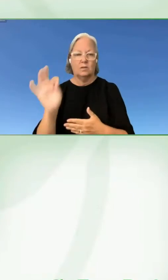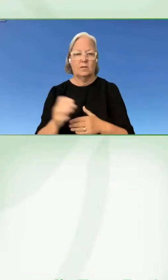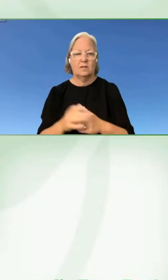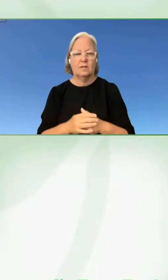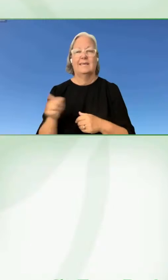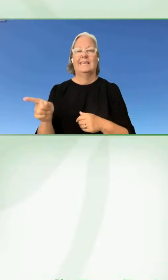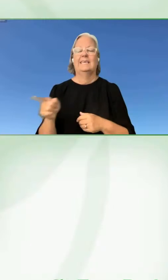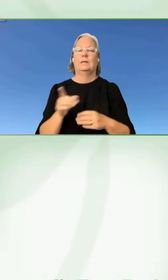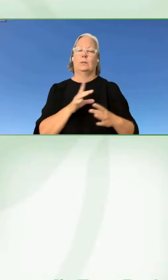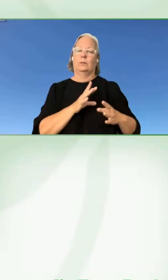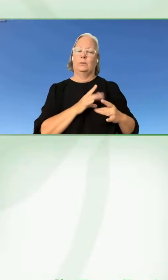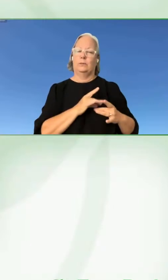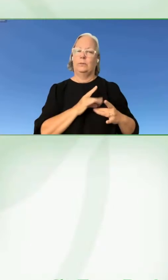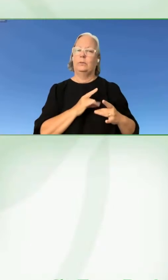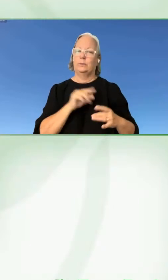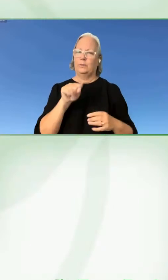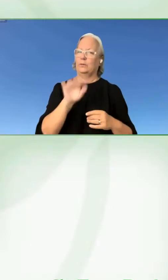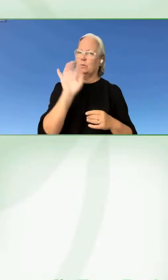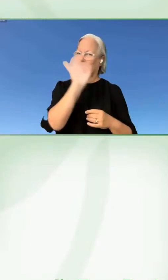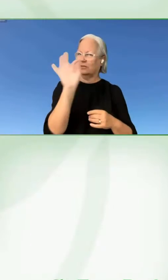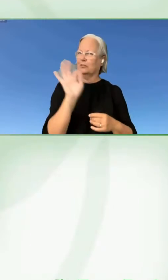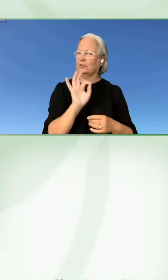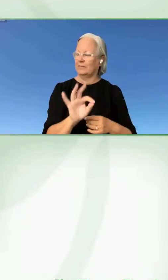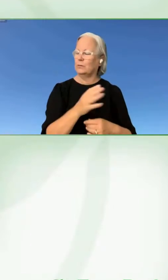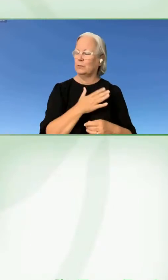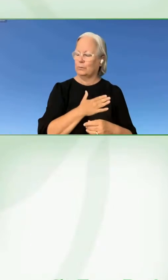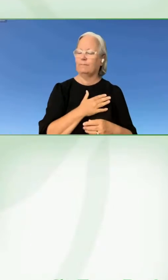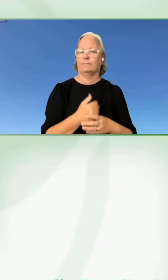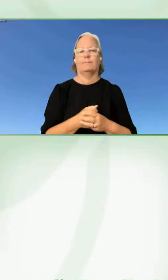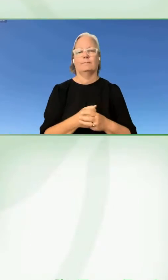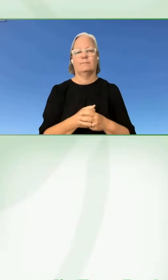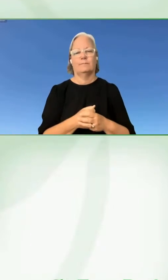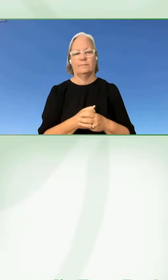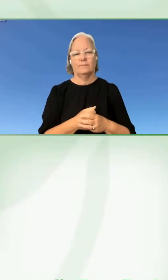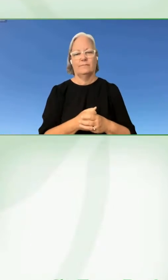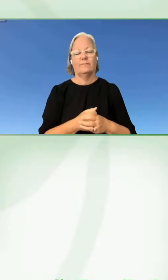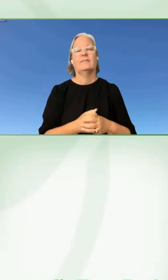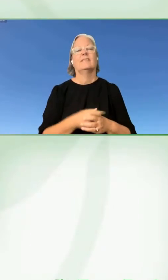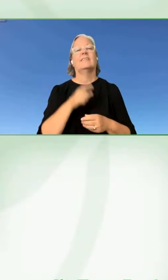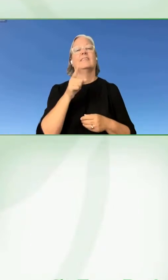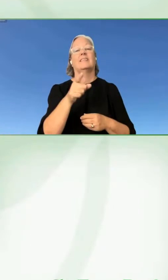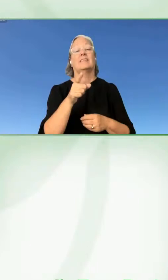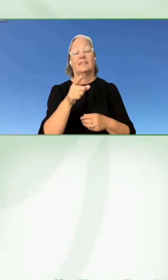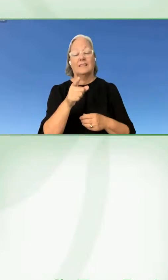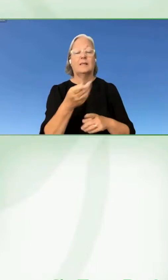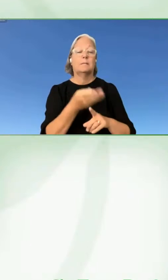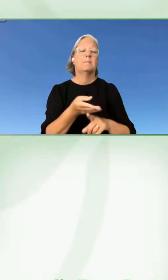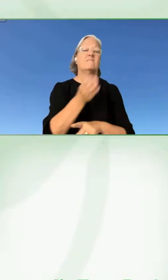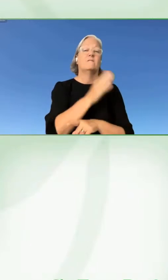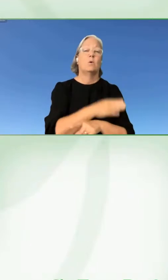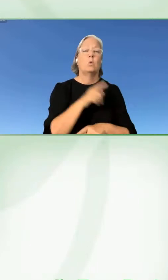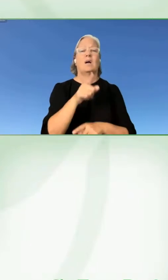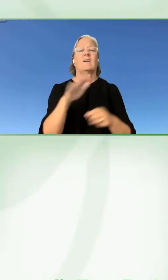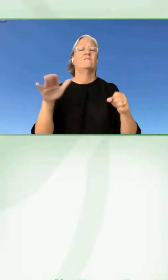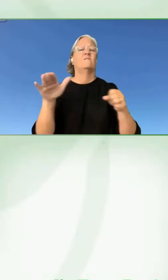issues? Thank you for this excellent and important